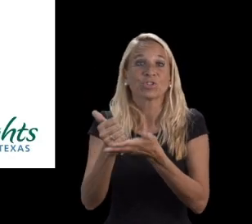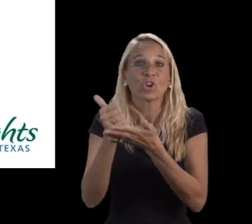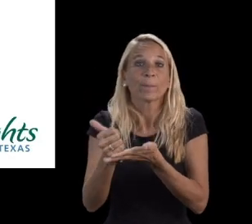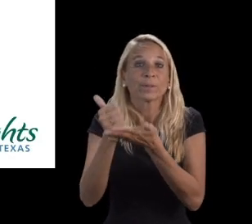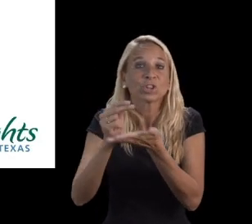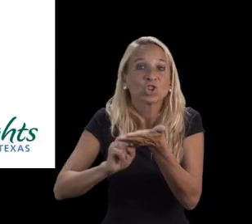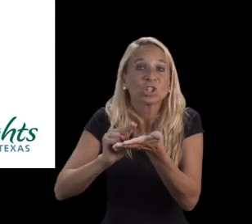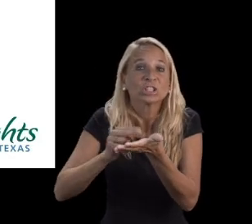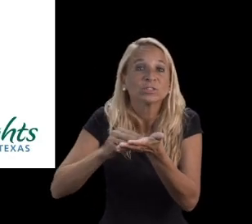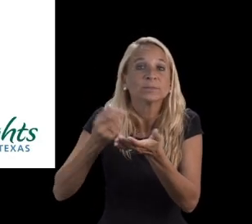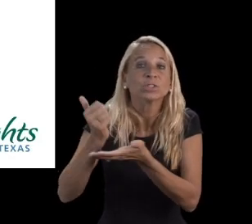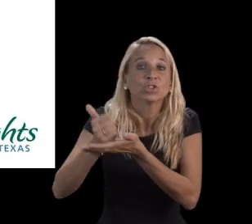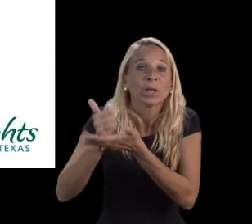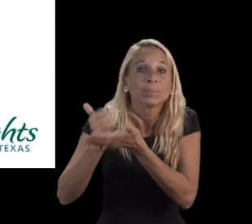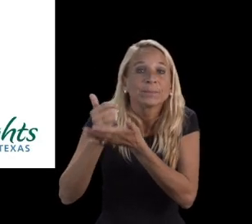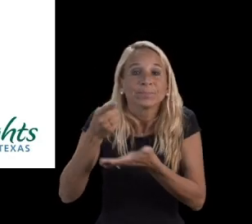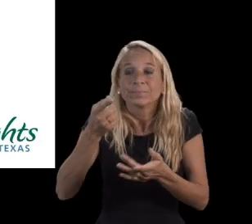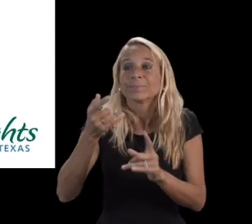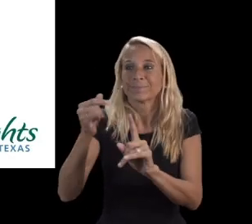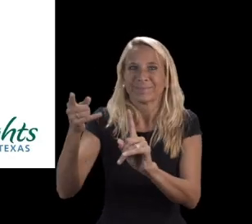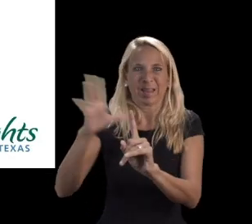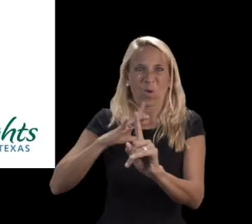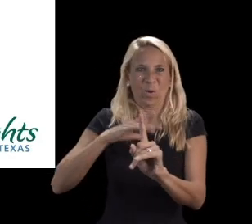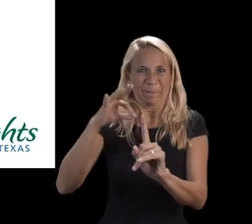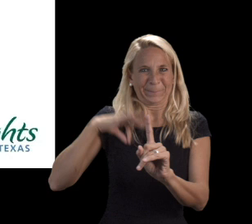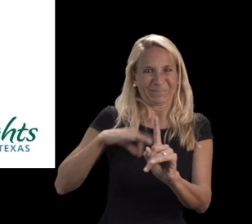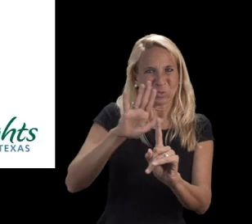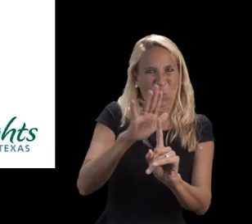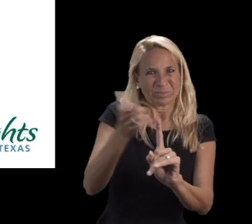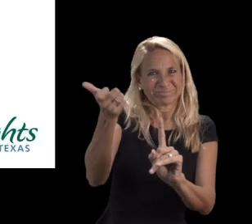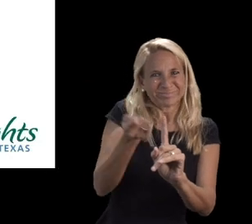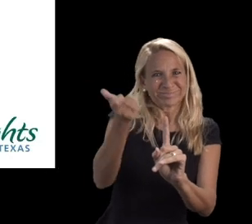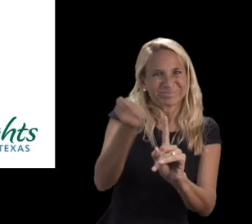Things that are going to benefit your beneficiary, benefit yourself, that you're going to lose,